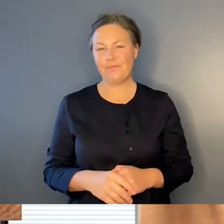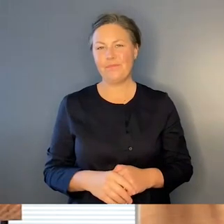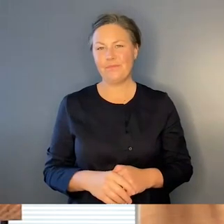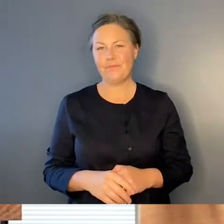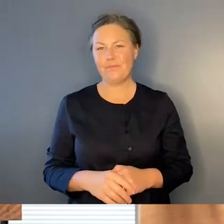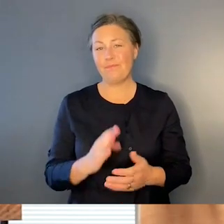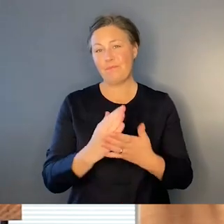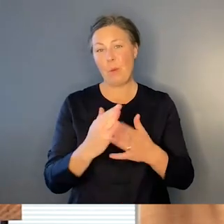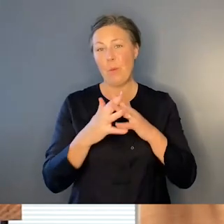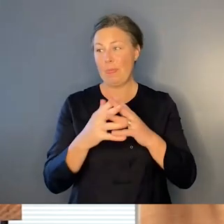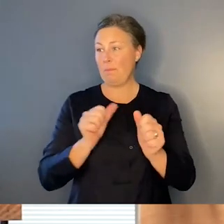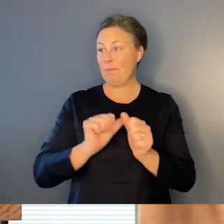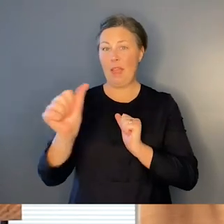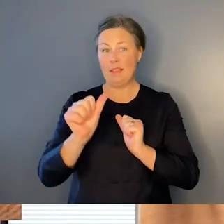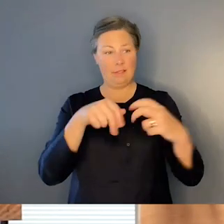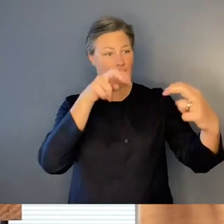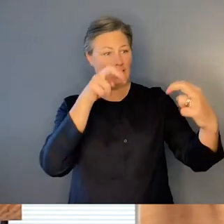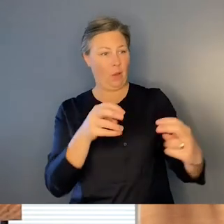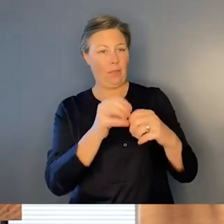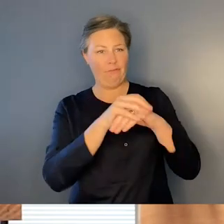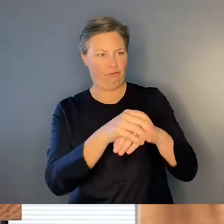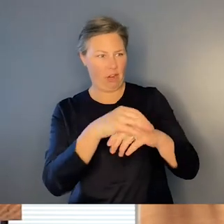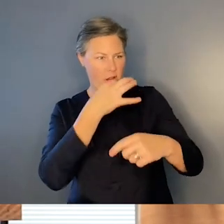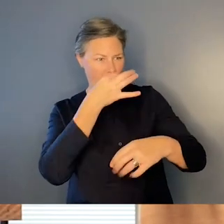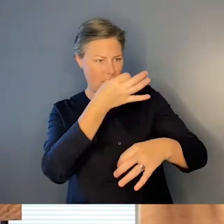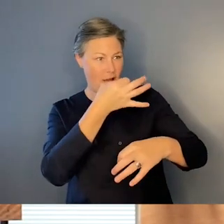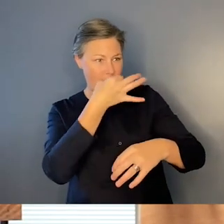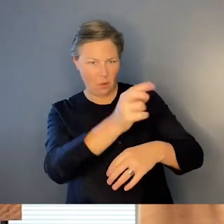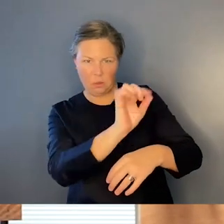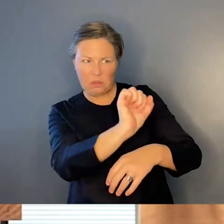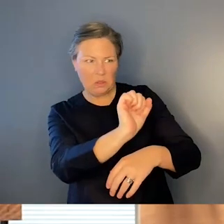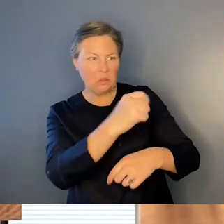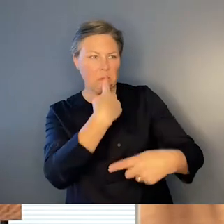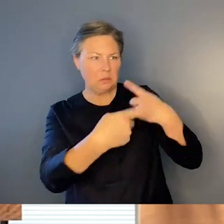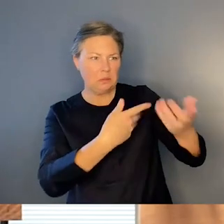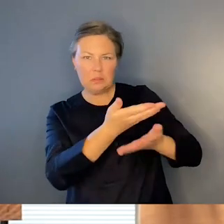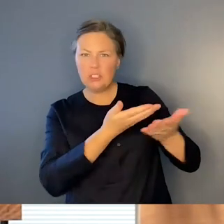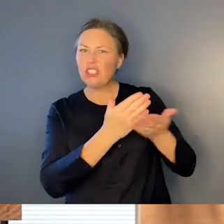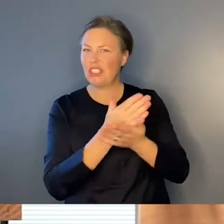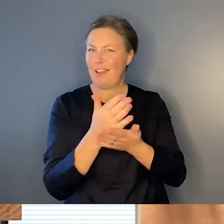It is, it's I think it's one of the best things that you can do, in fact. One of the other things that you can do, of course,